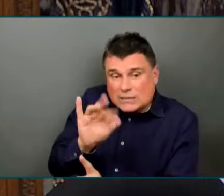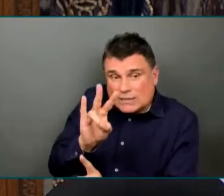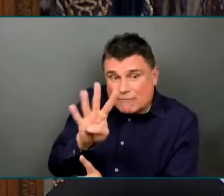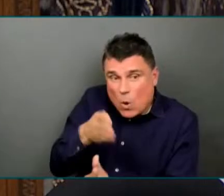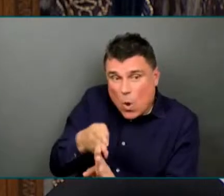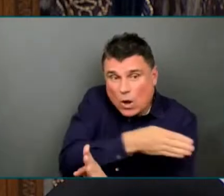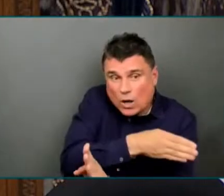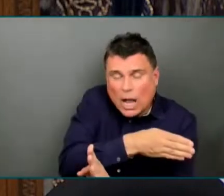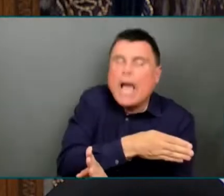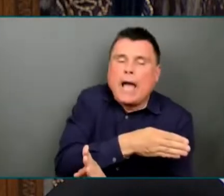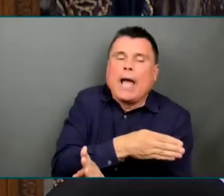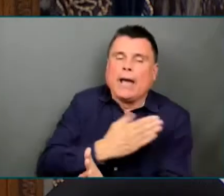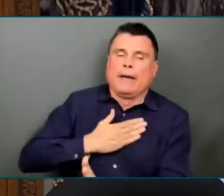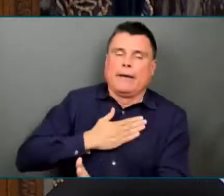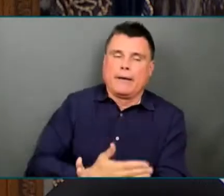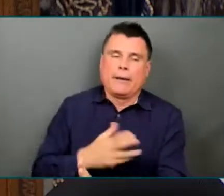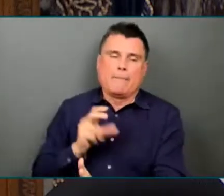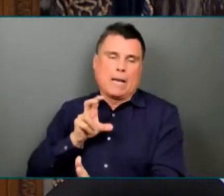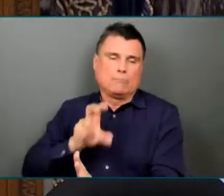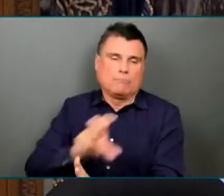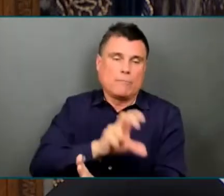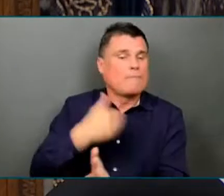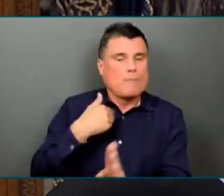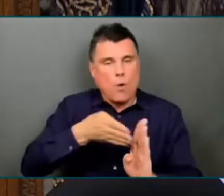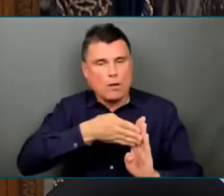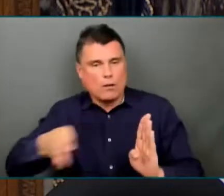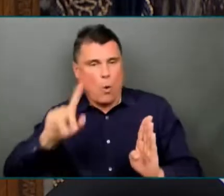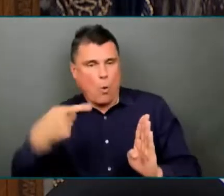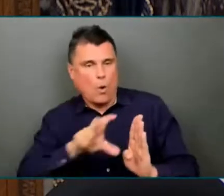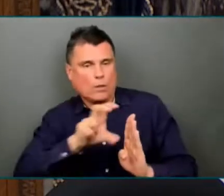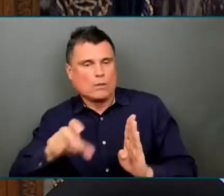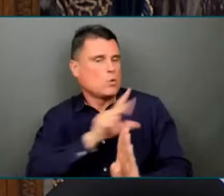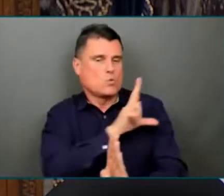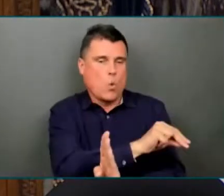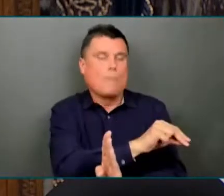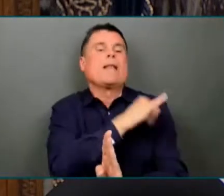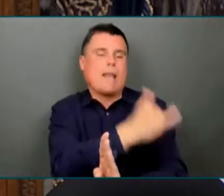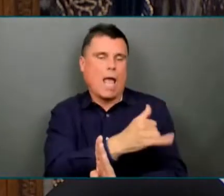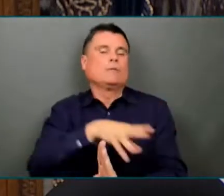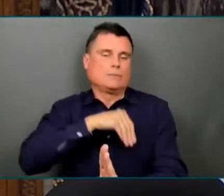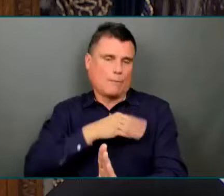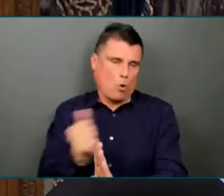suffered at the provincial institution. At the time, the Health Minister had this to say: